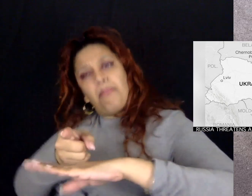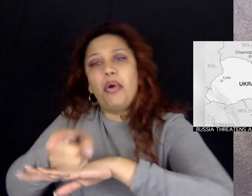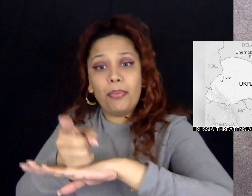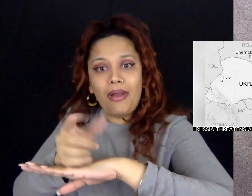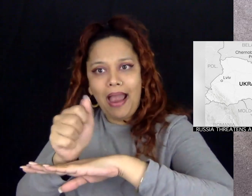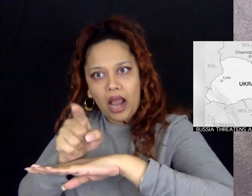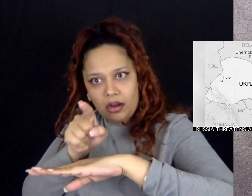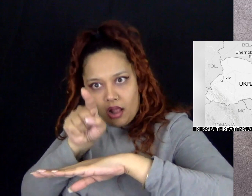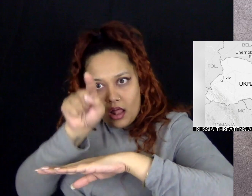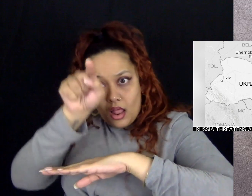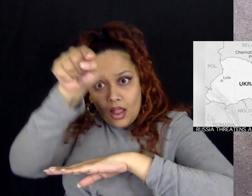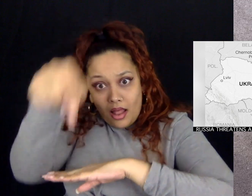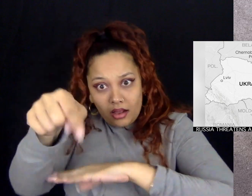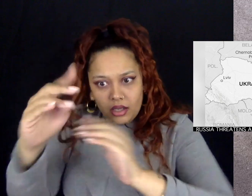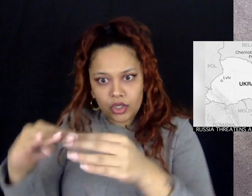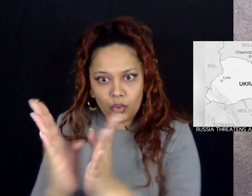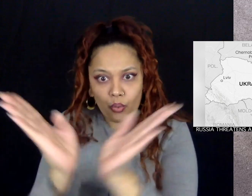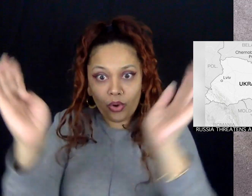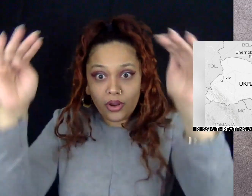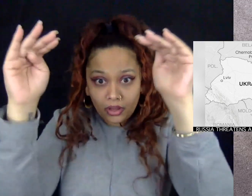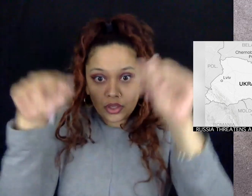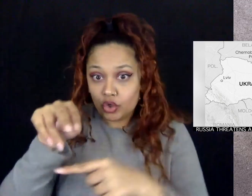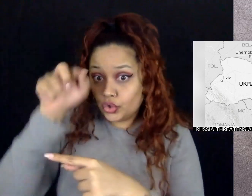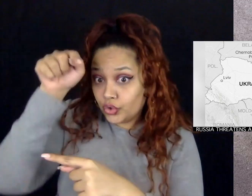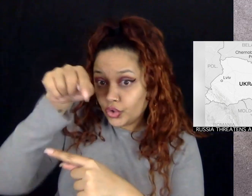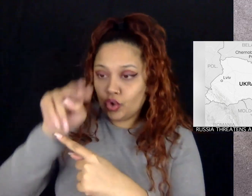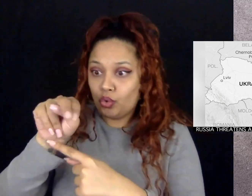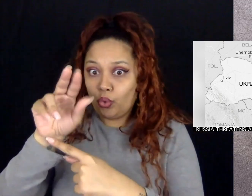Ukraine's president says Russian tanks are firing directly